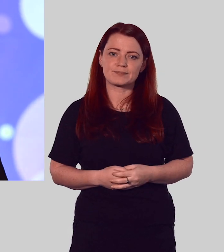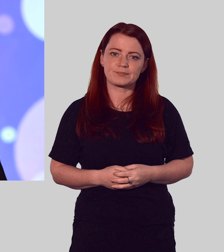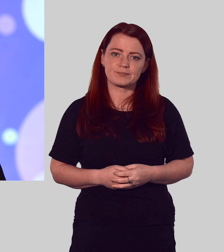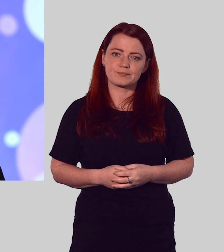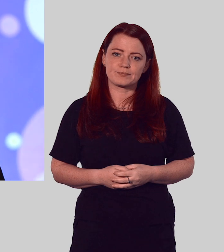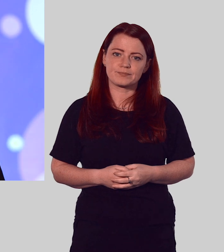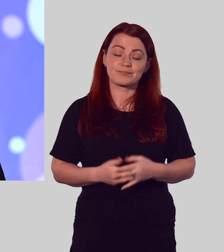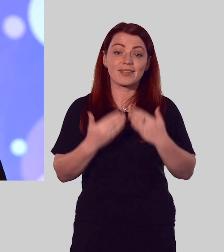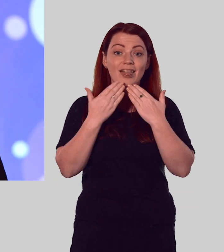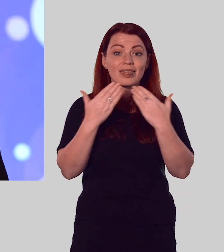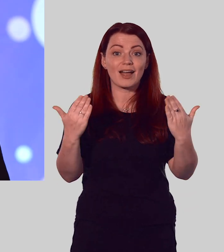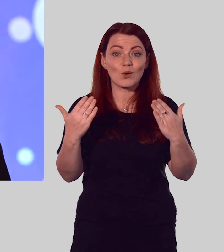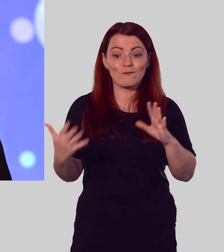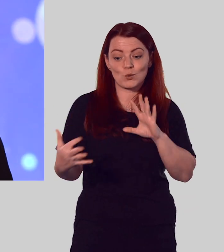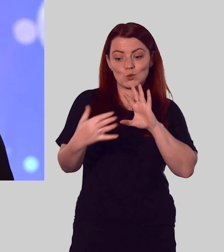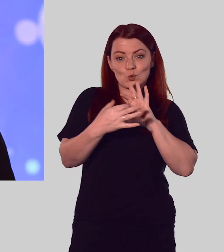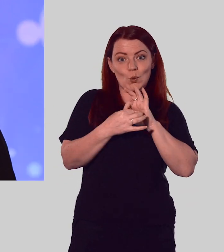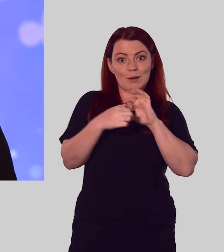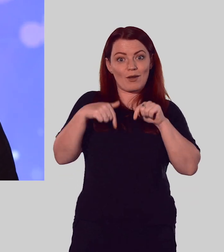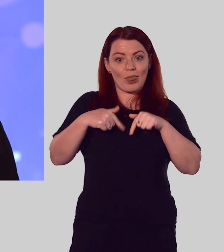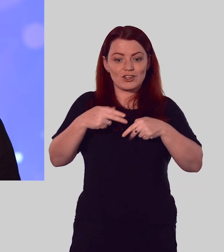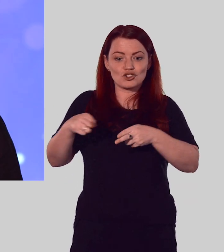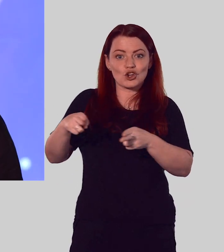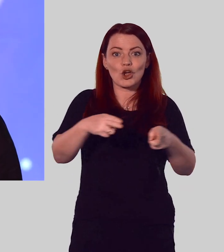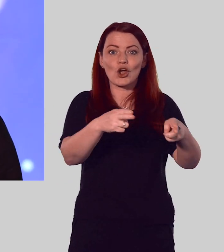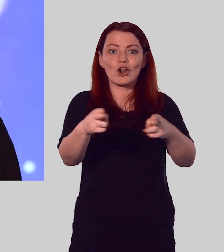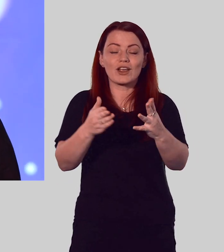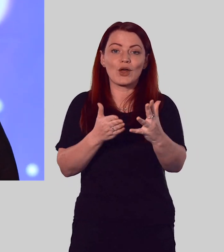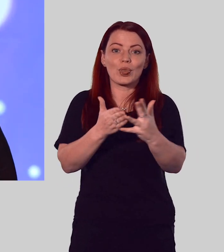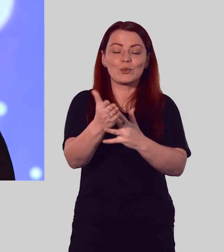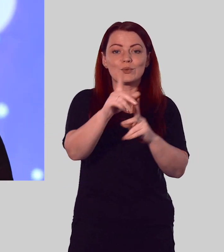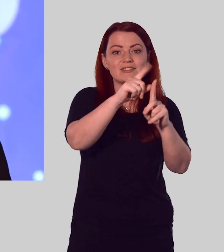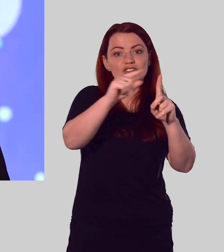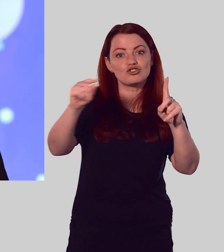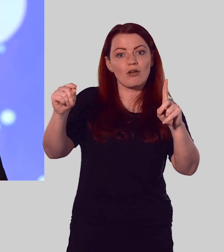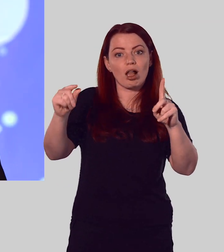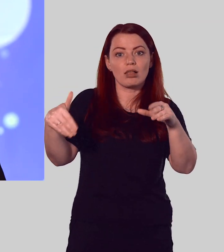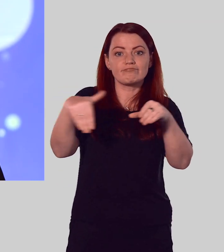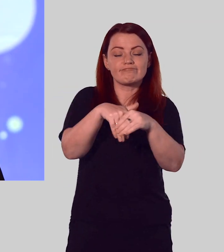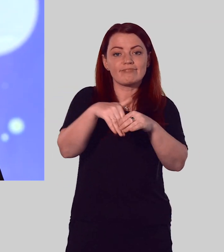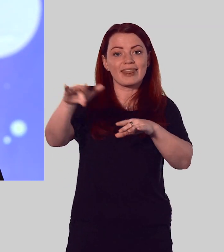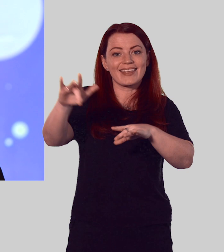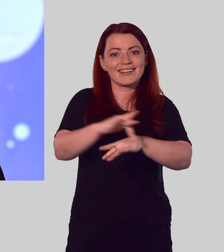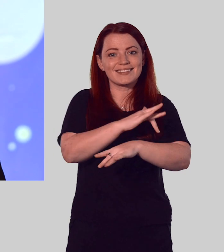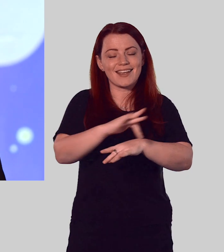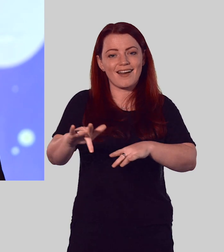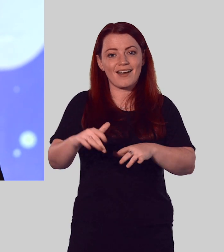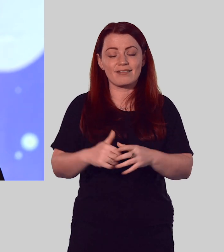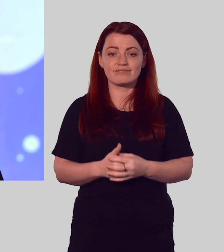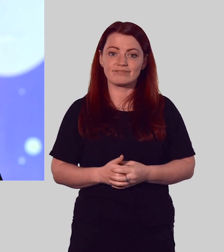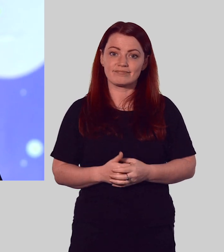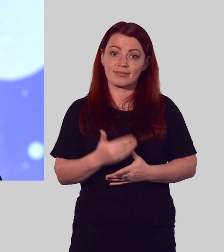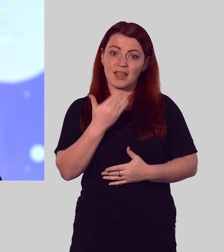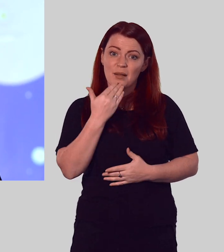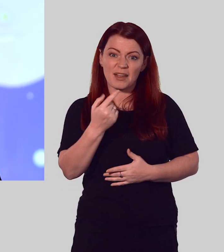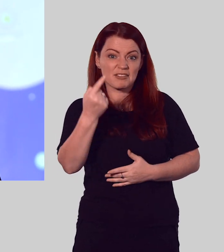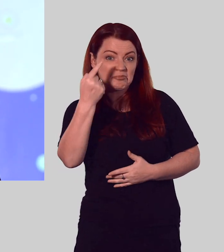Thank you for joining me on this journey through digital participatory theatre. Do delve into the accompanying case